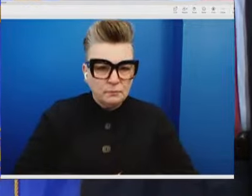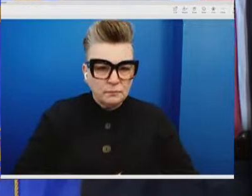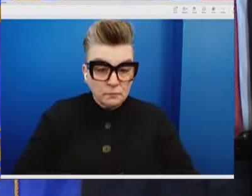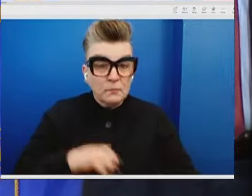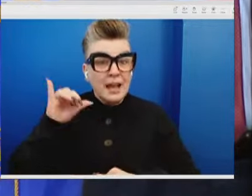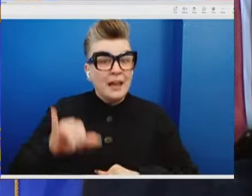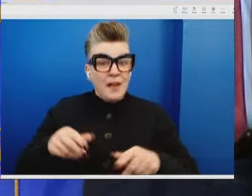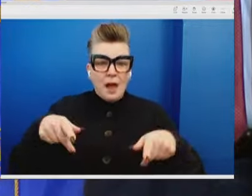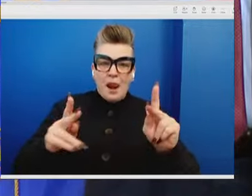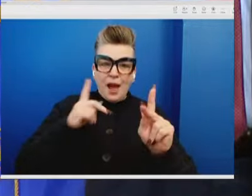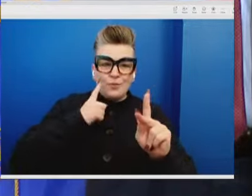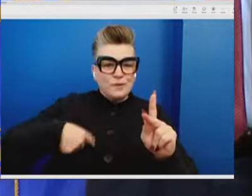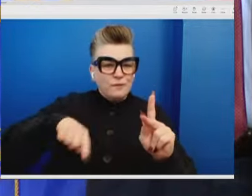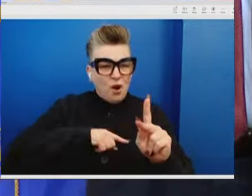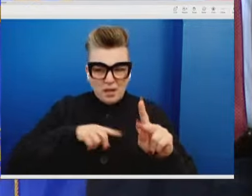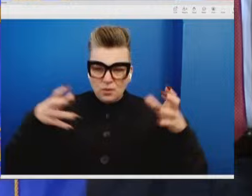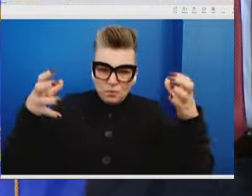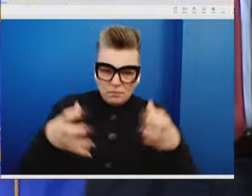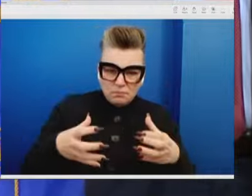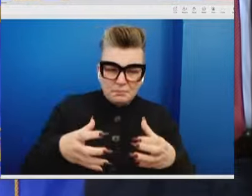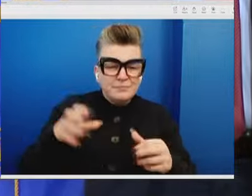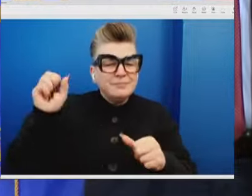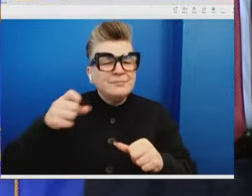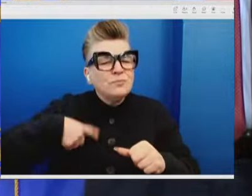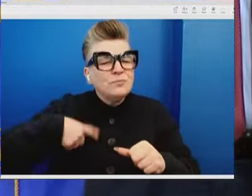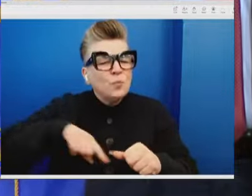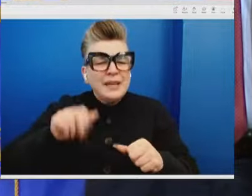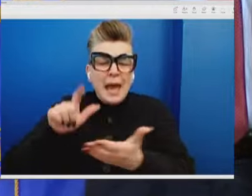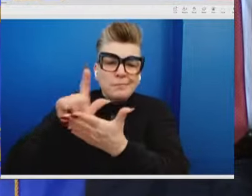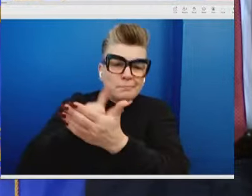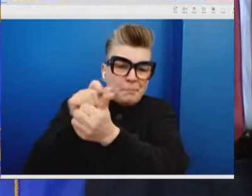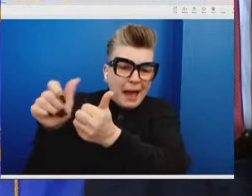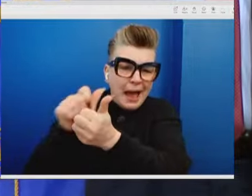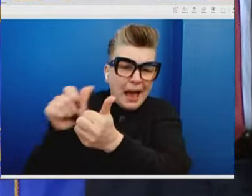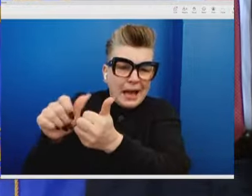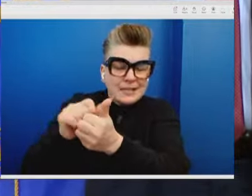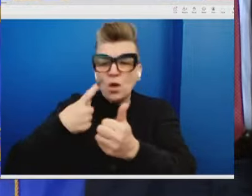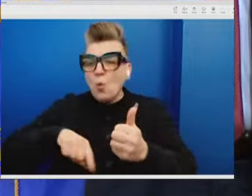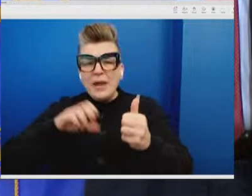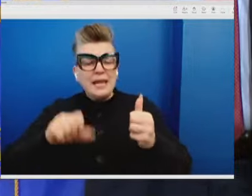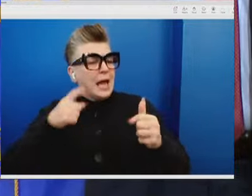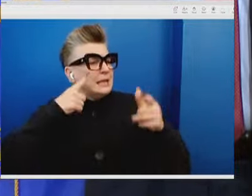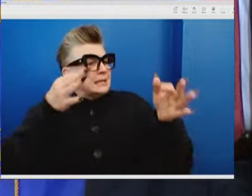endpoint. Obviously, we can pass legislation, we have a rulemaking process in the administration,